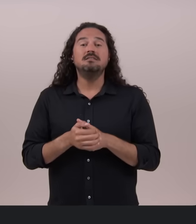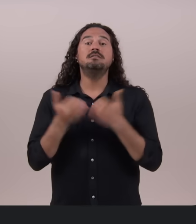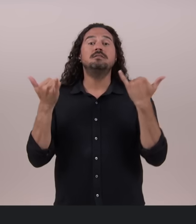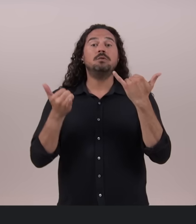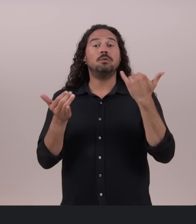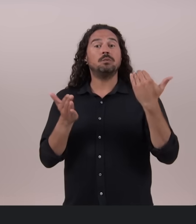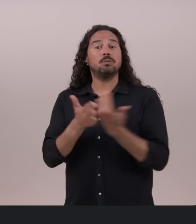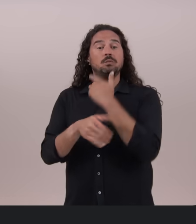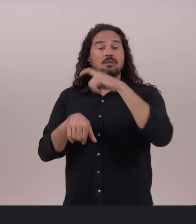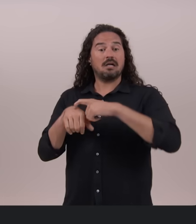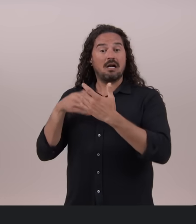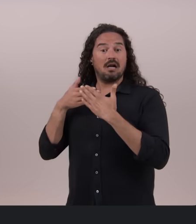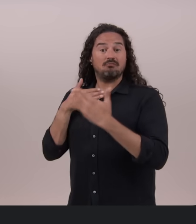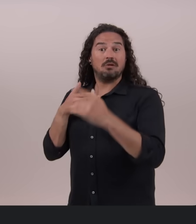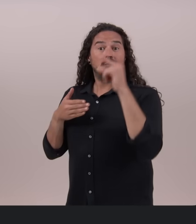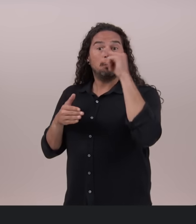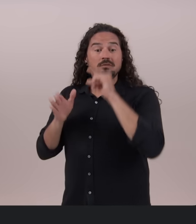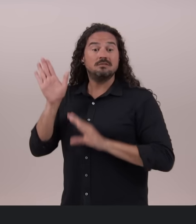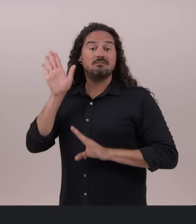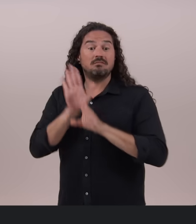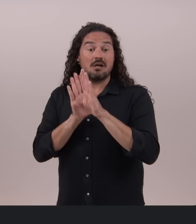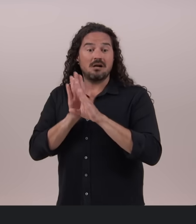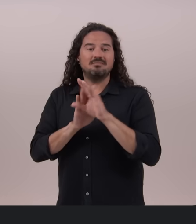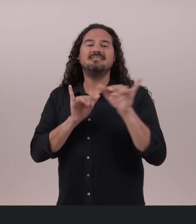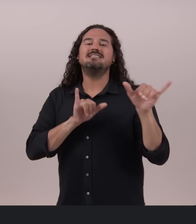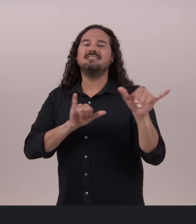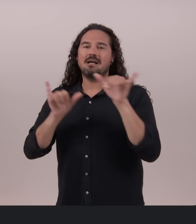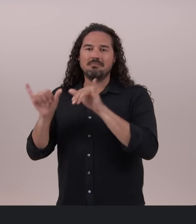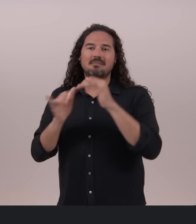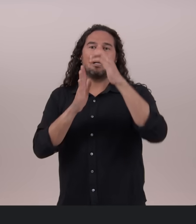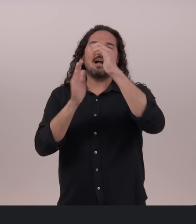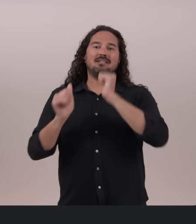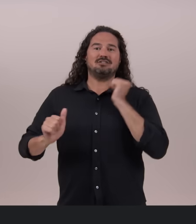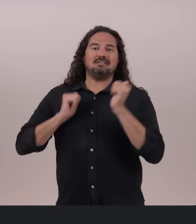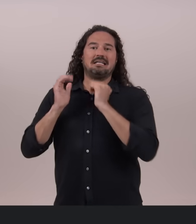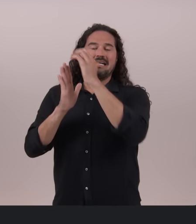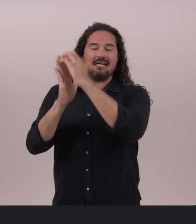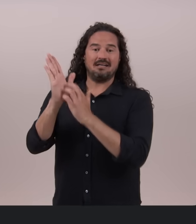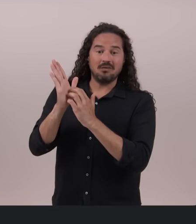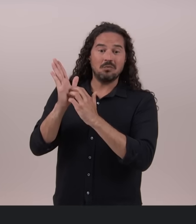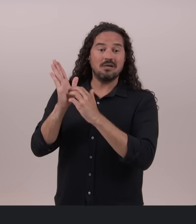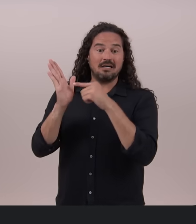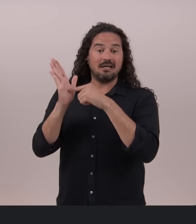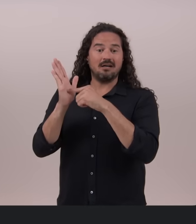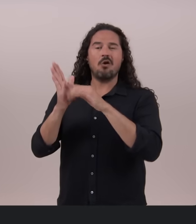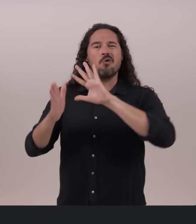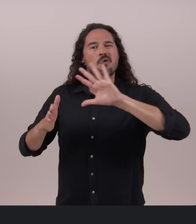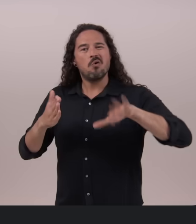we're extending that same level of agentic coding across every platform.